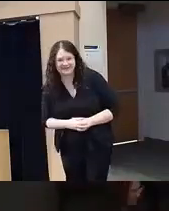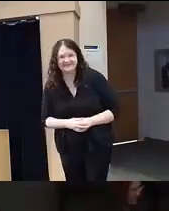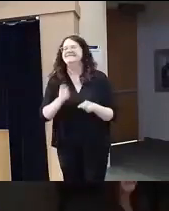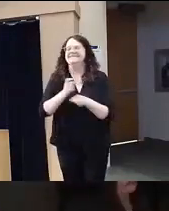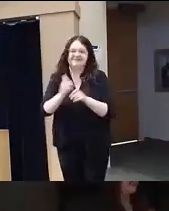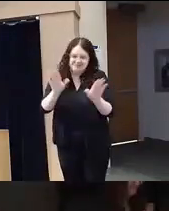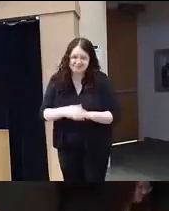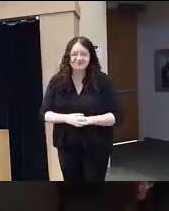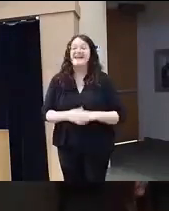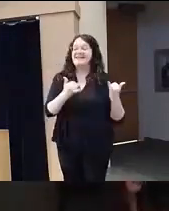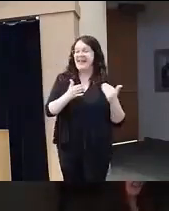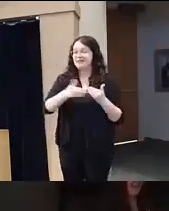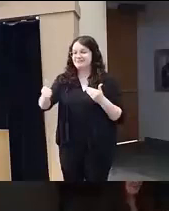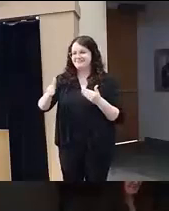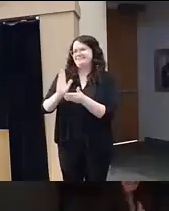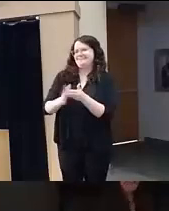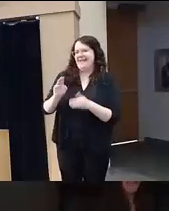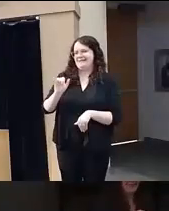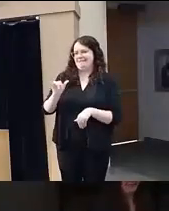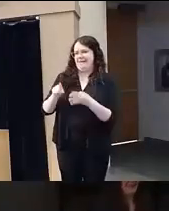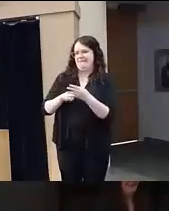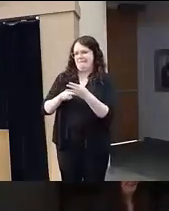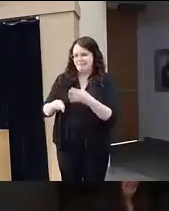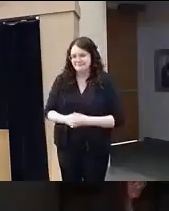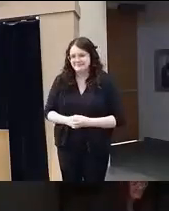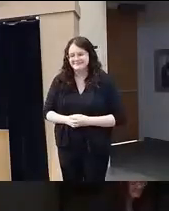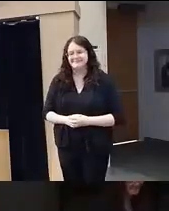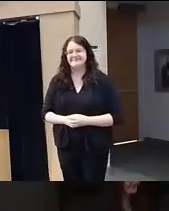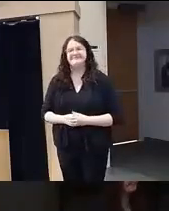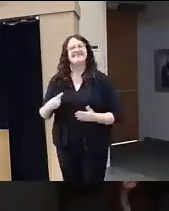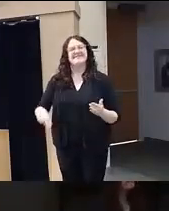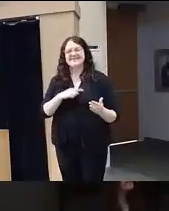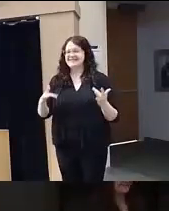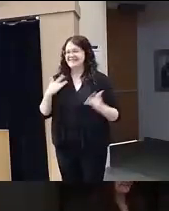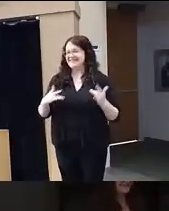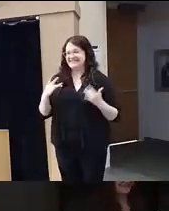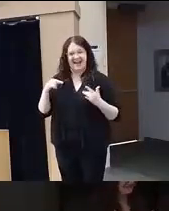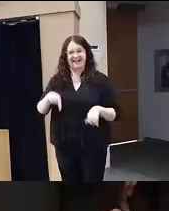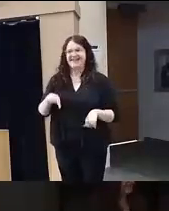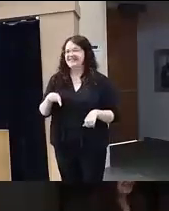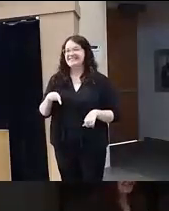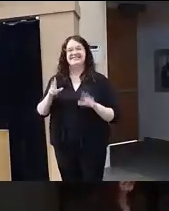from now until until the end of May but we're very excited to kick off the season this year